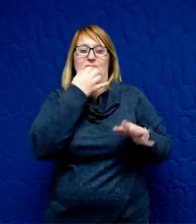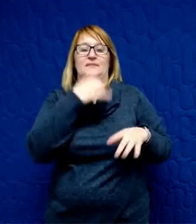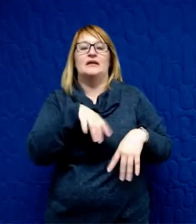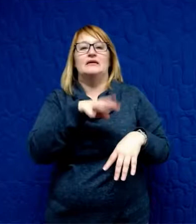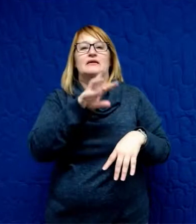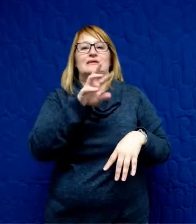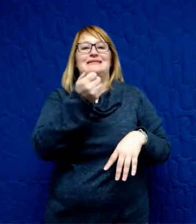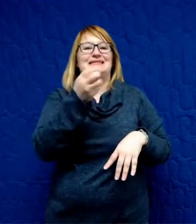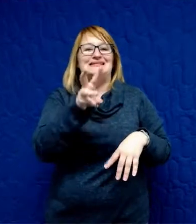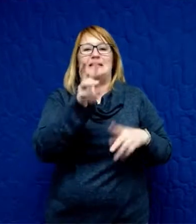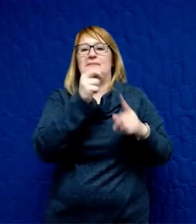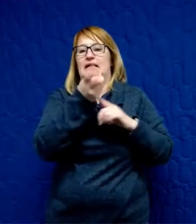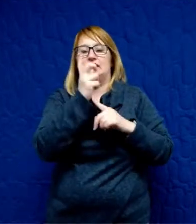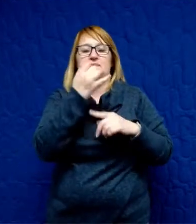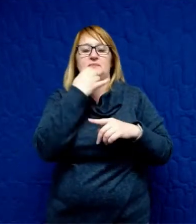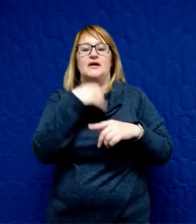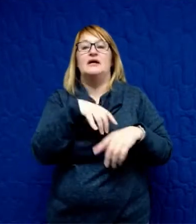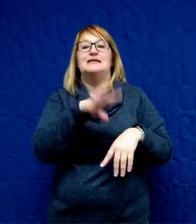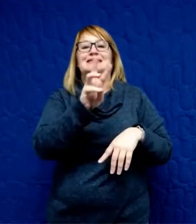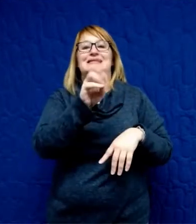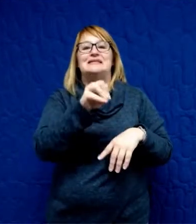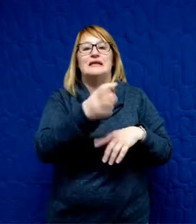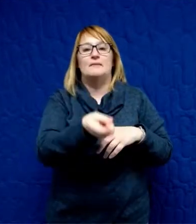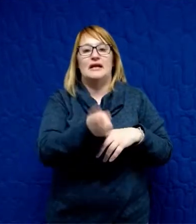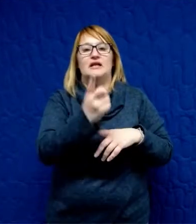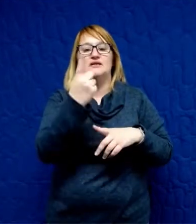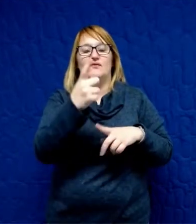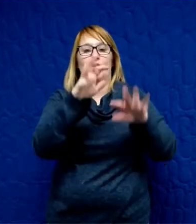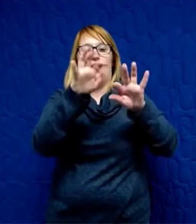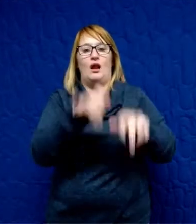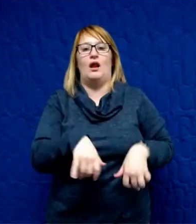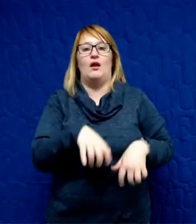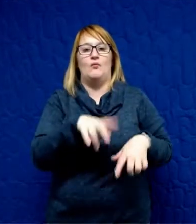that we have actually received their proposal in this system? This is a great